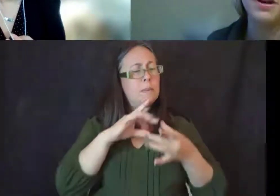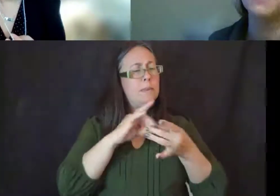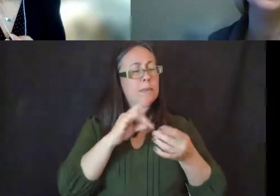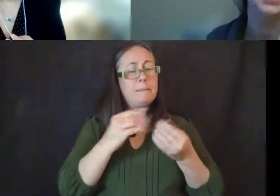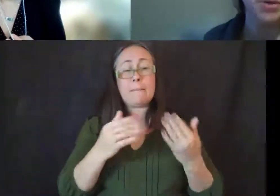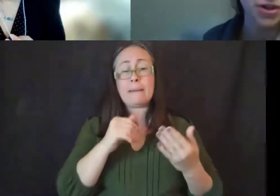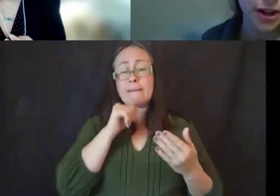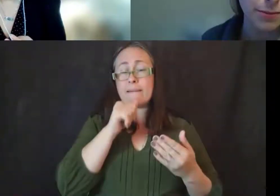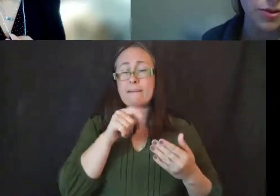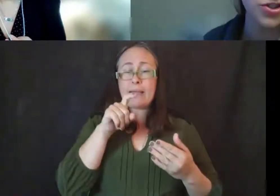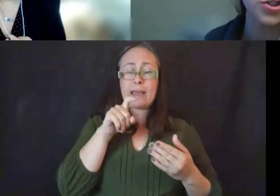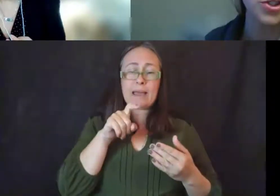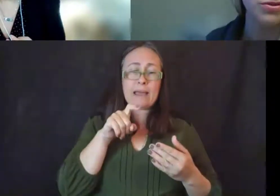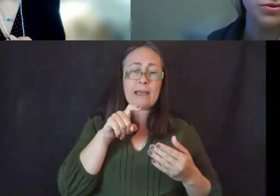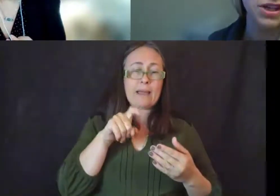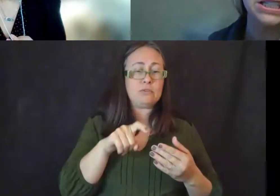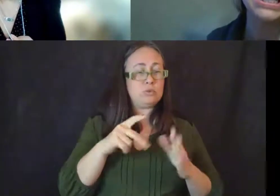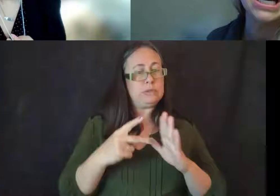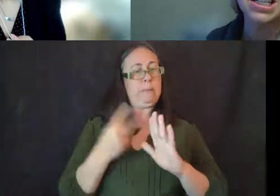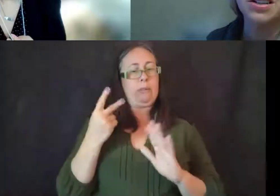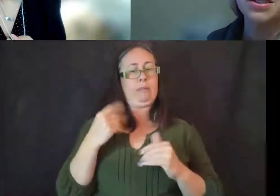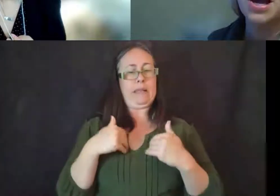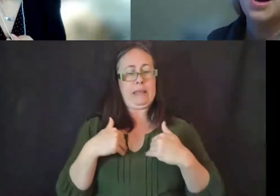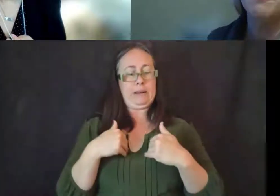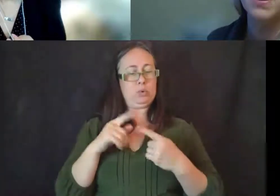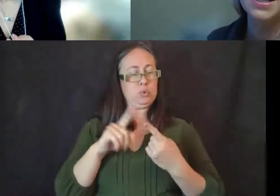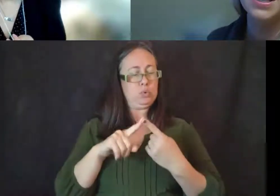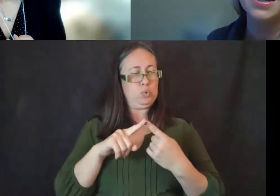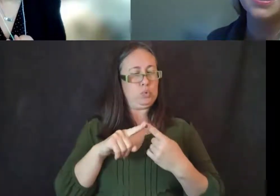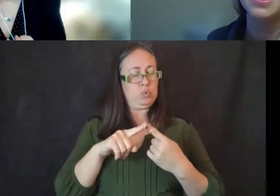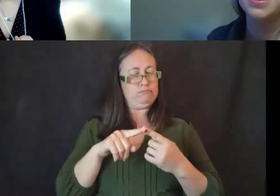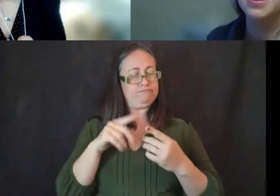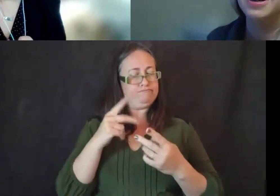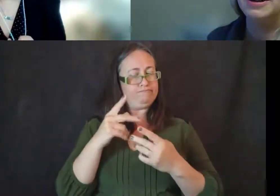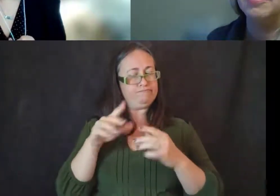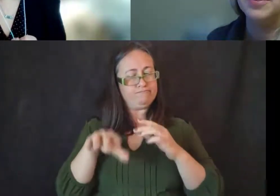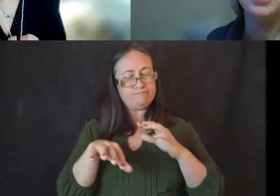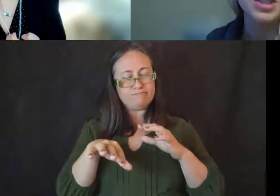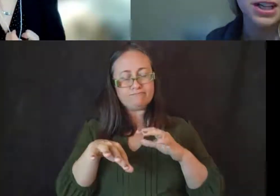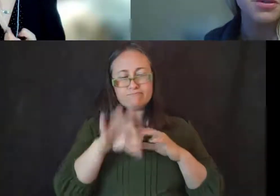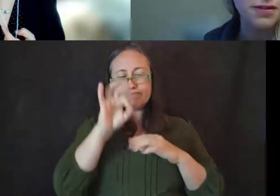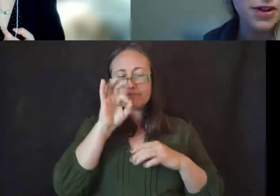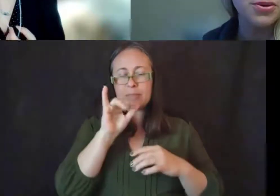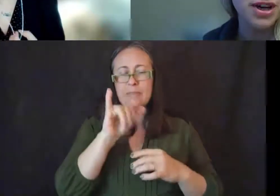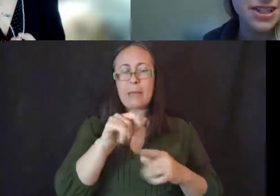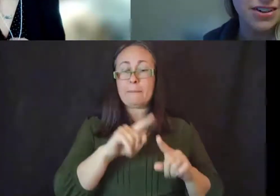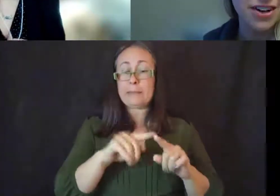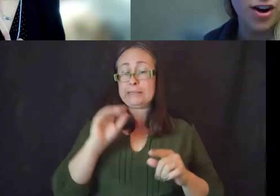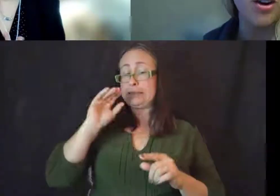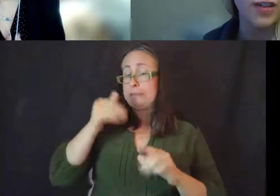You may not have to double your animals to really detect those, but yet it looks like the review criteria are …